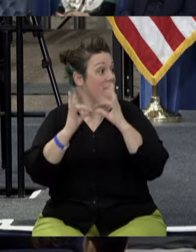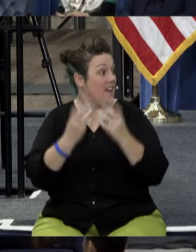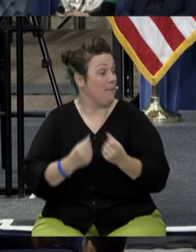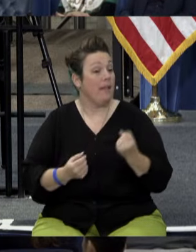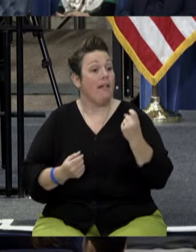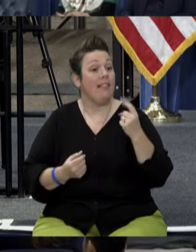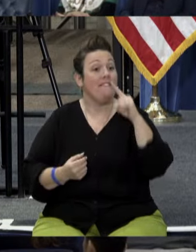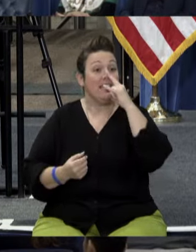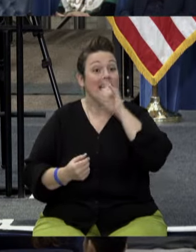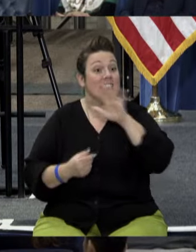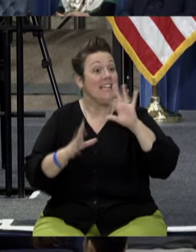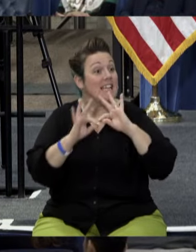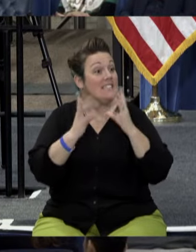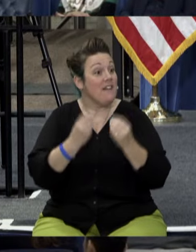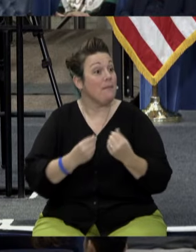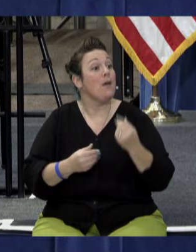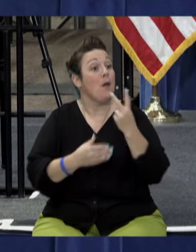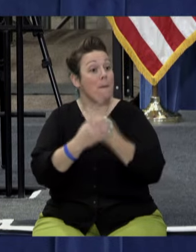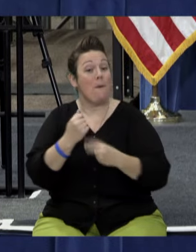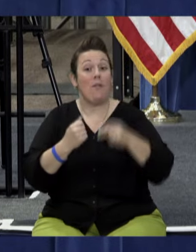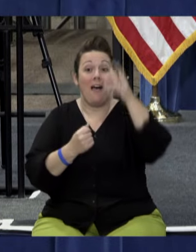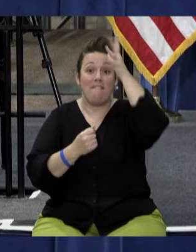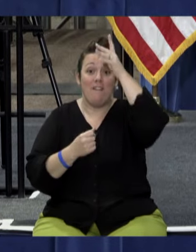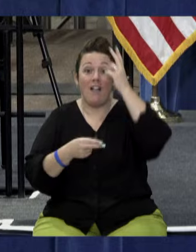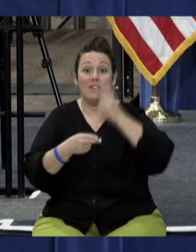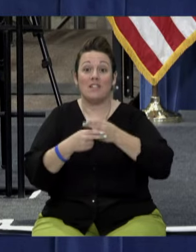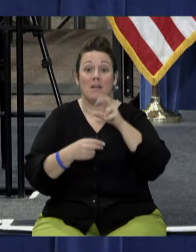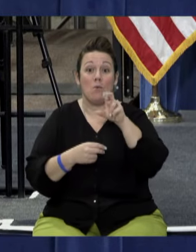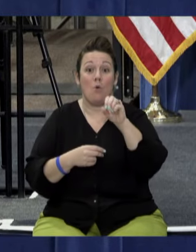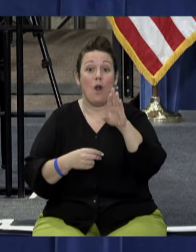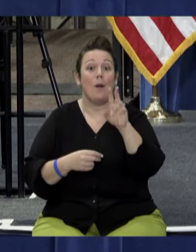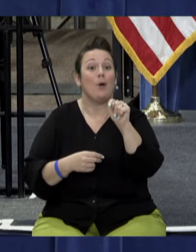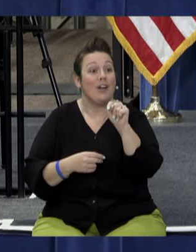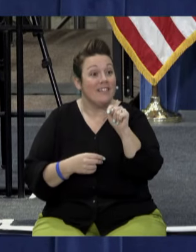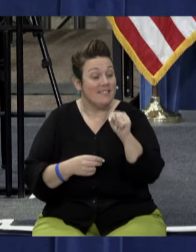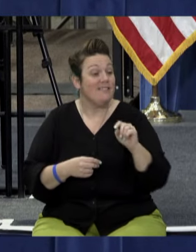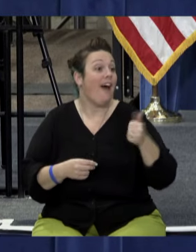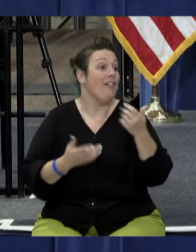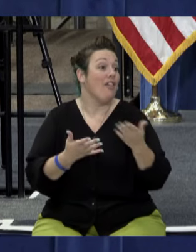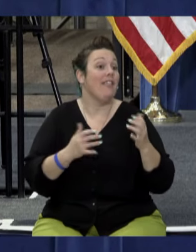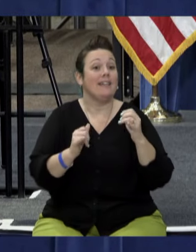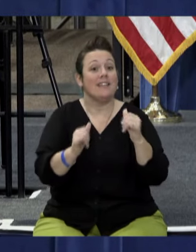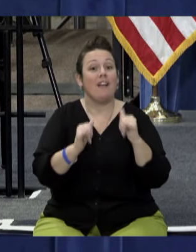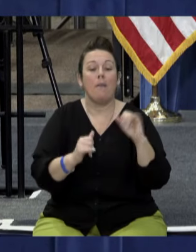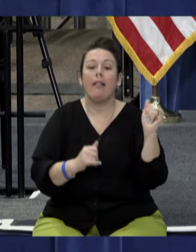both had fathers named Robert and other things we have in common. Like the secretary can do a